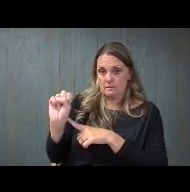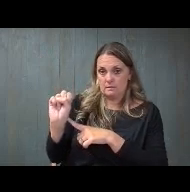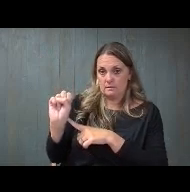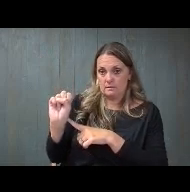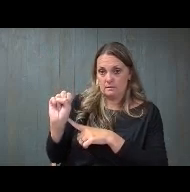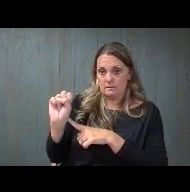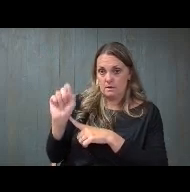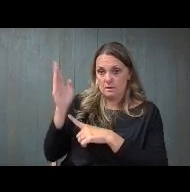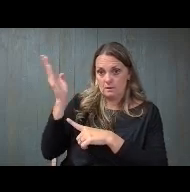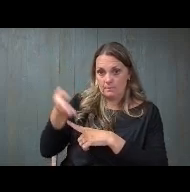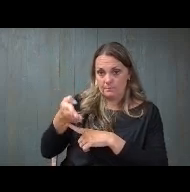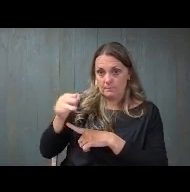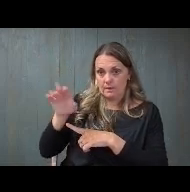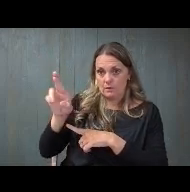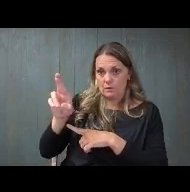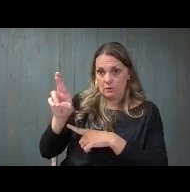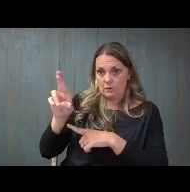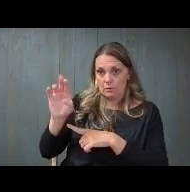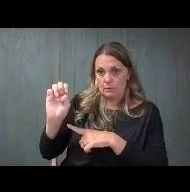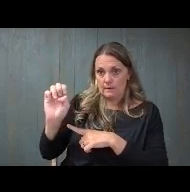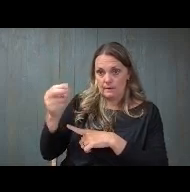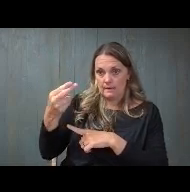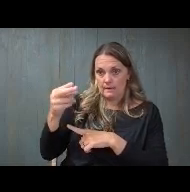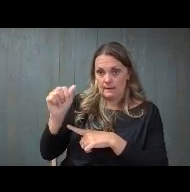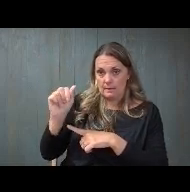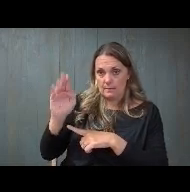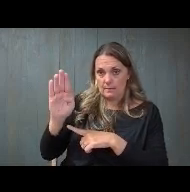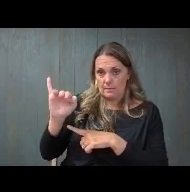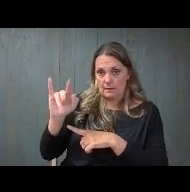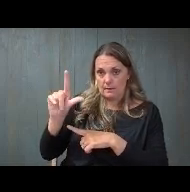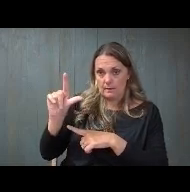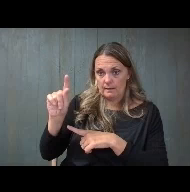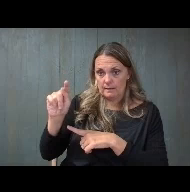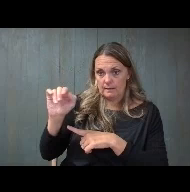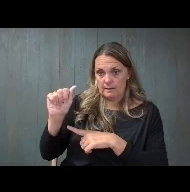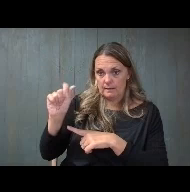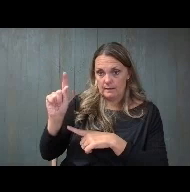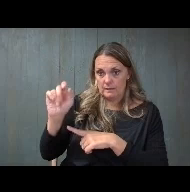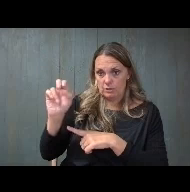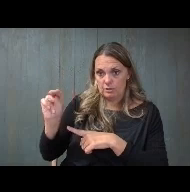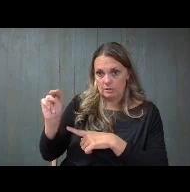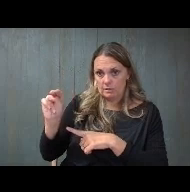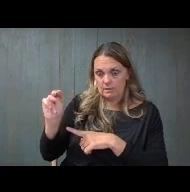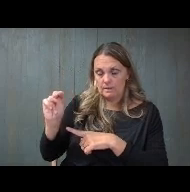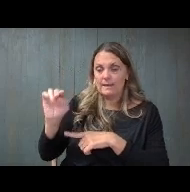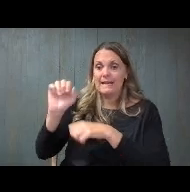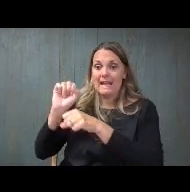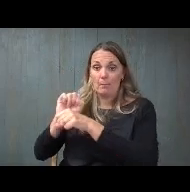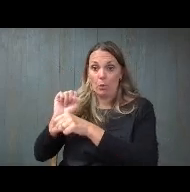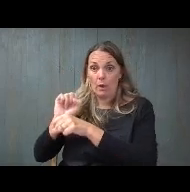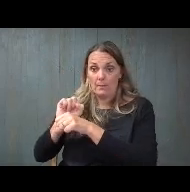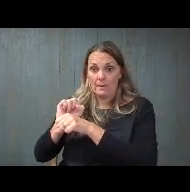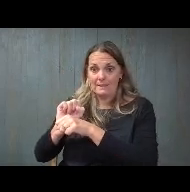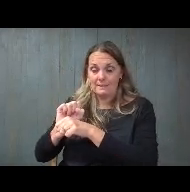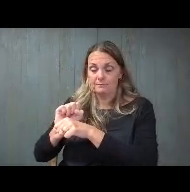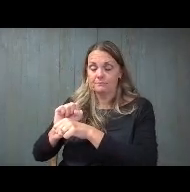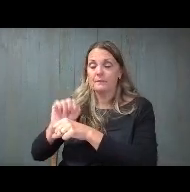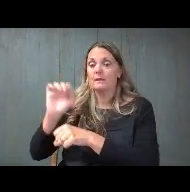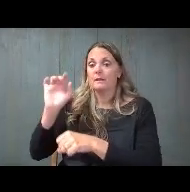forward slash rehabilitation employment, you'll click on vocational rehabilitation slash employment.